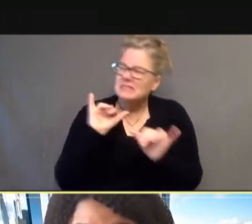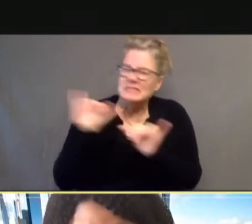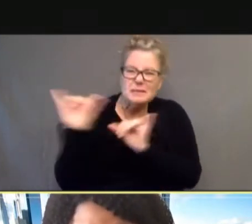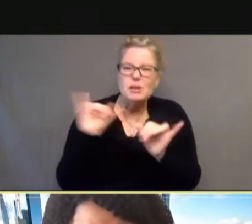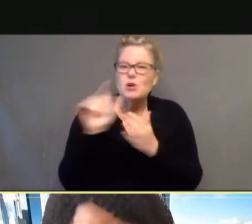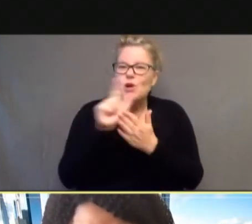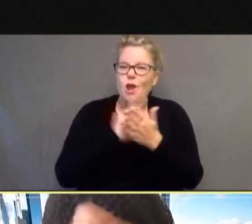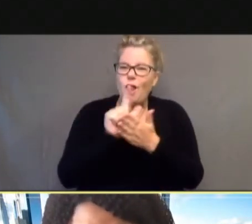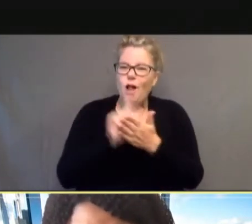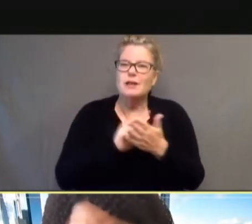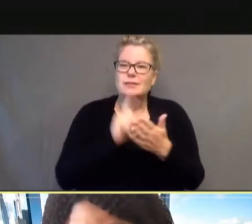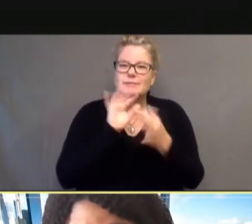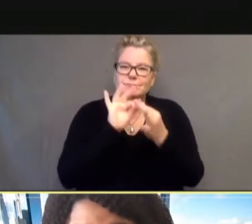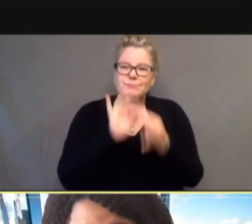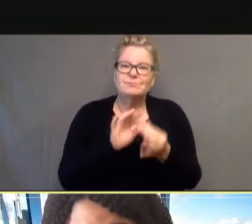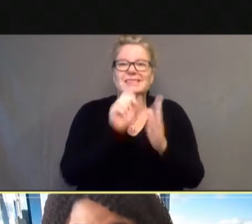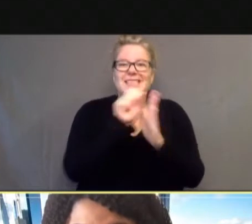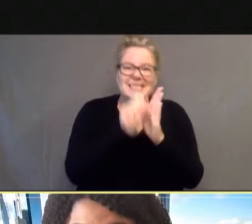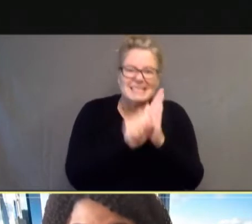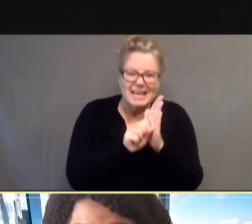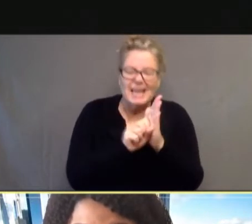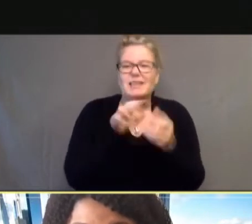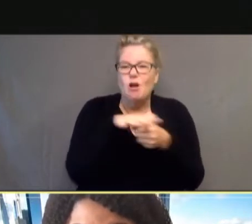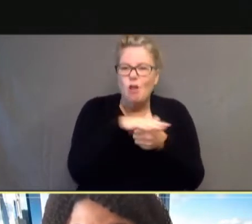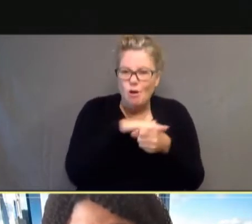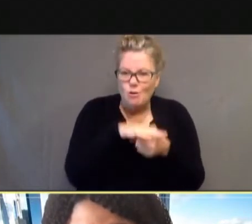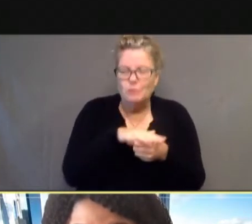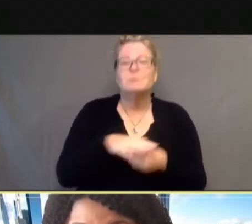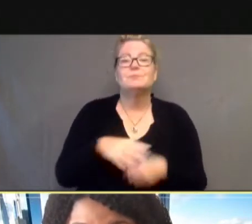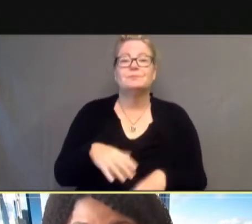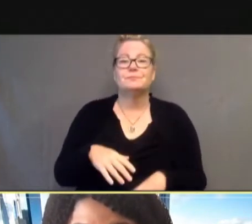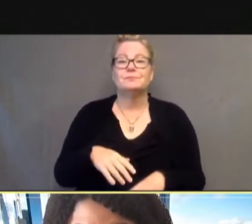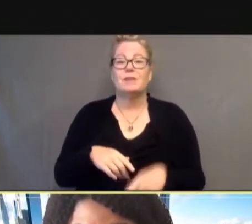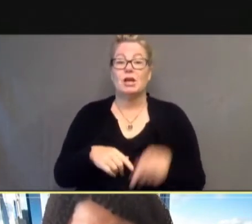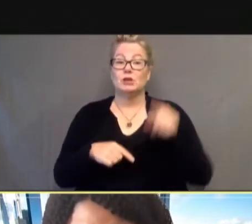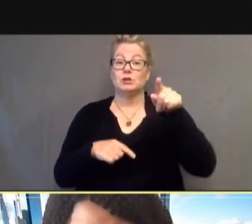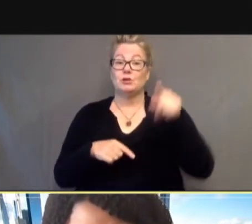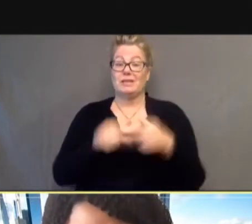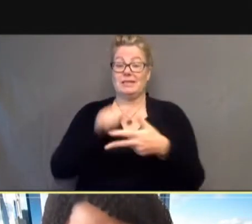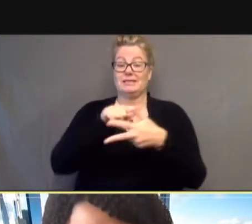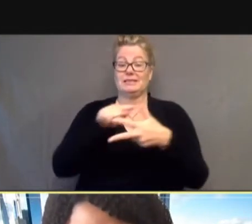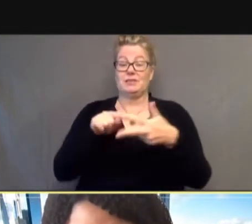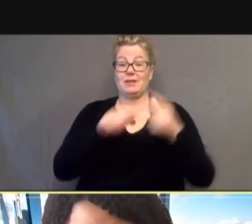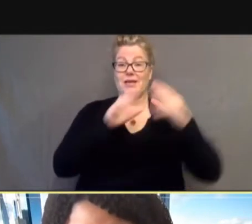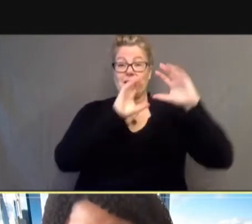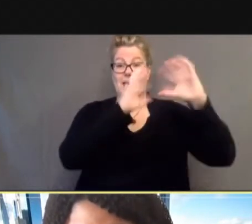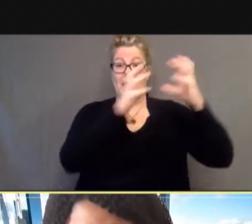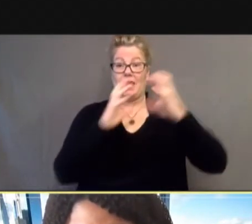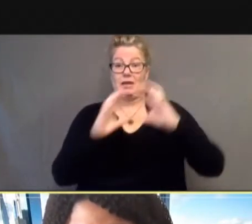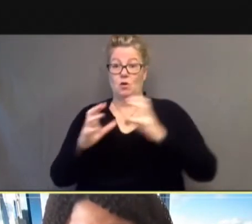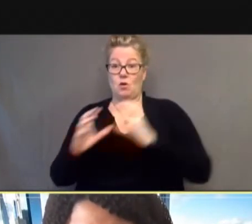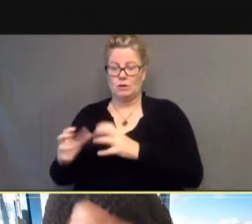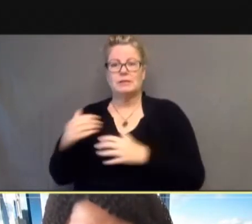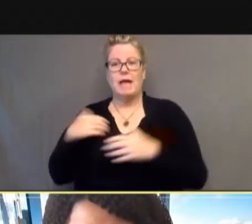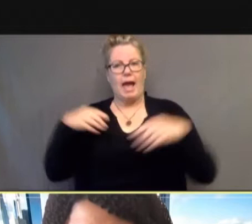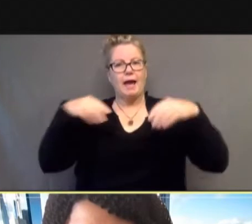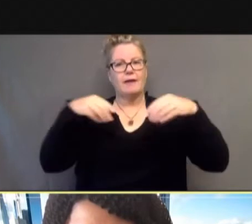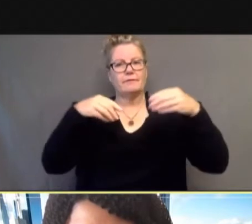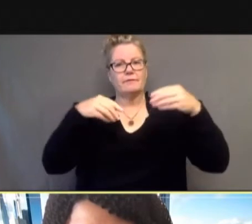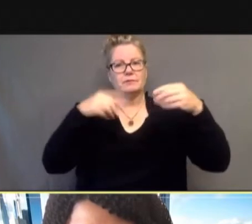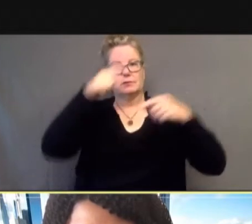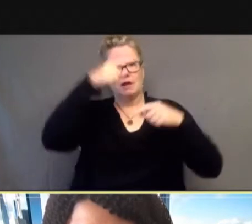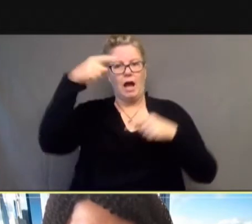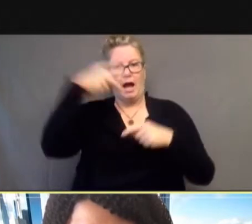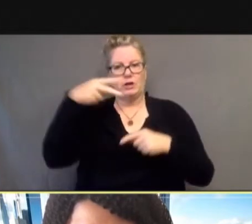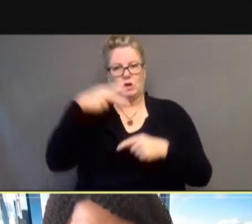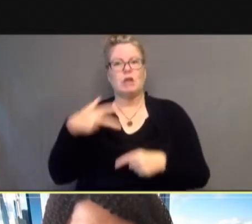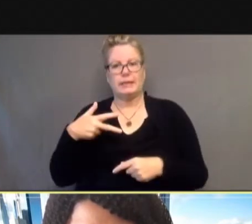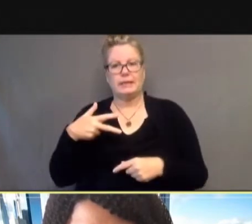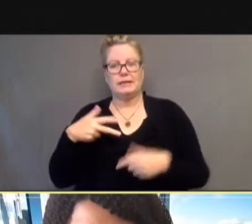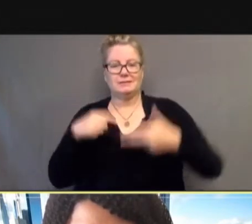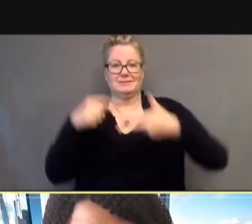other states. What you should know about this hierarchy is that the ADA is essentially the